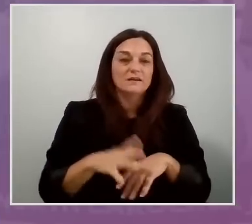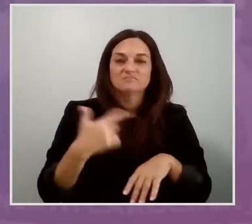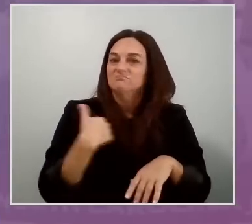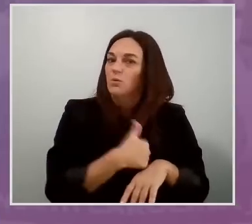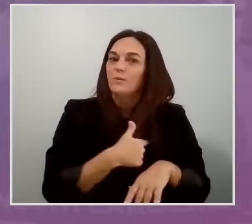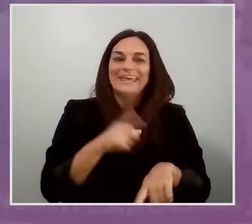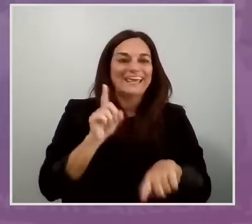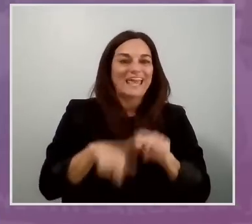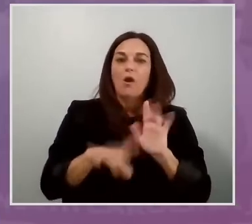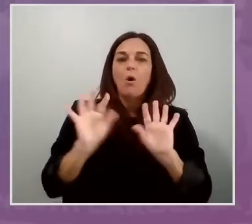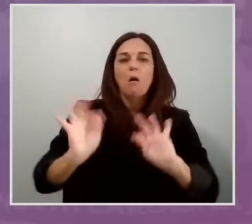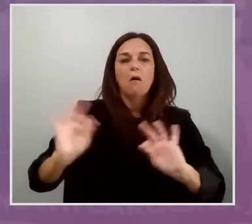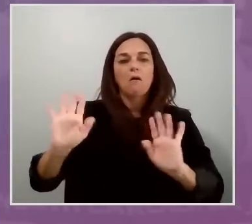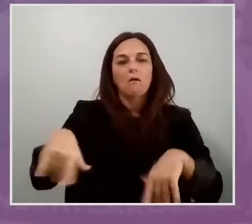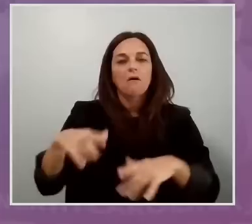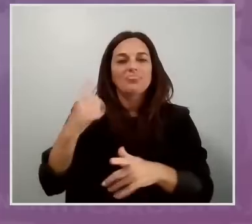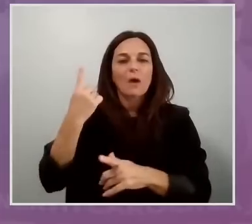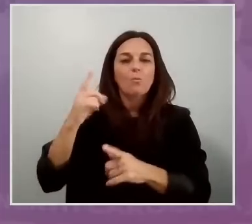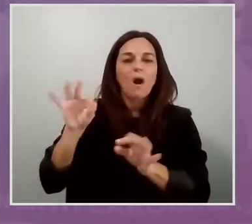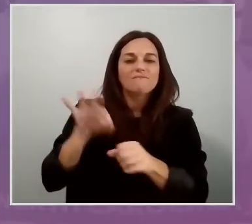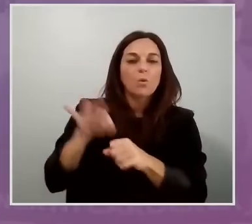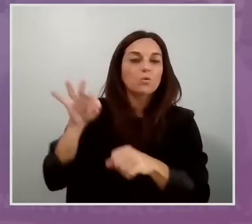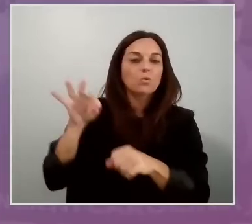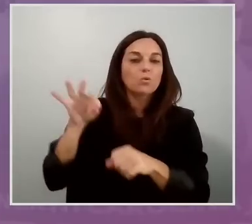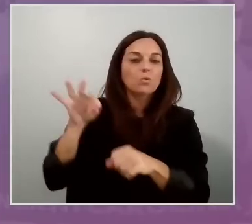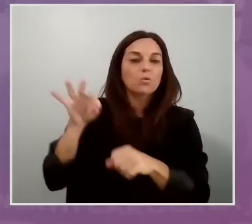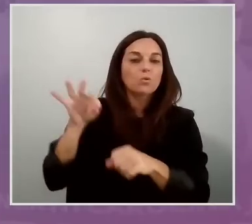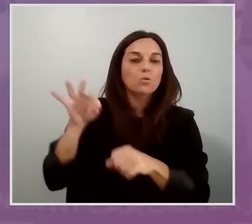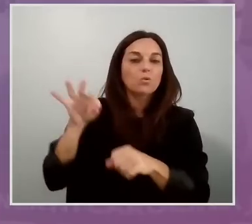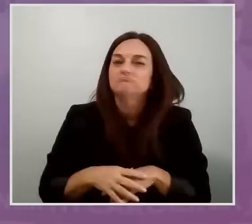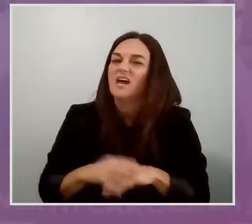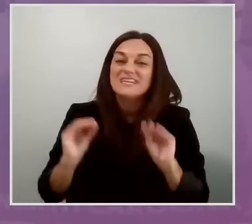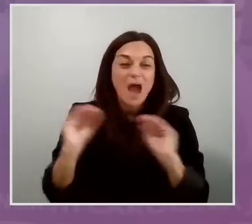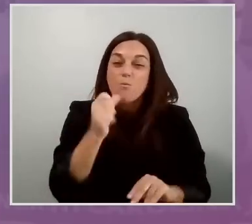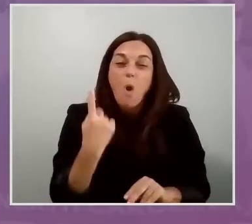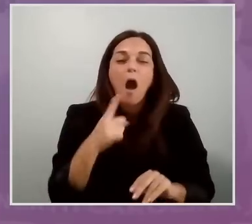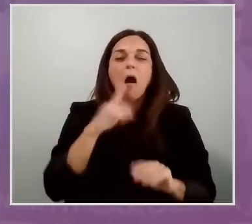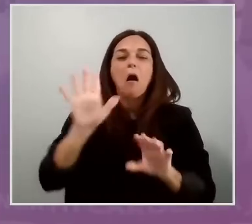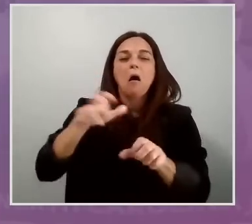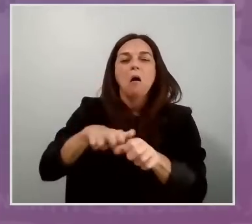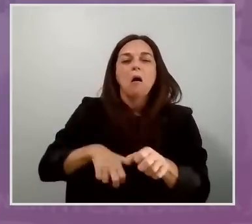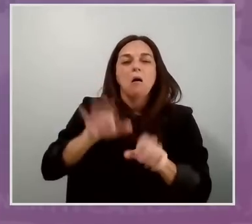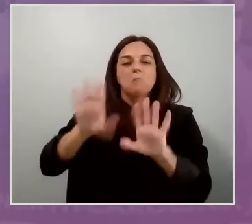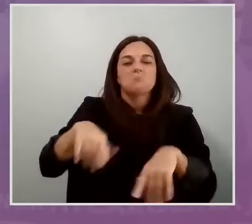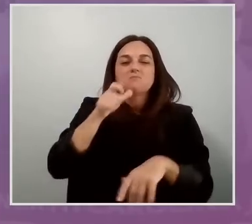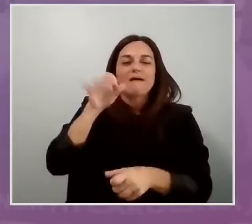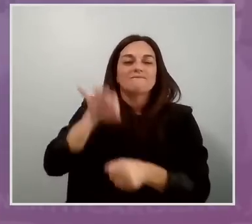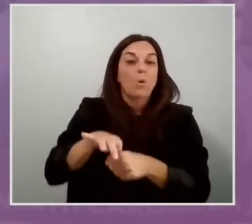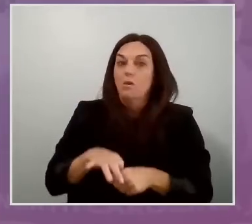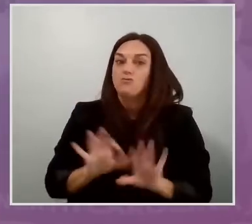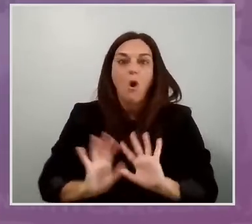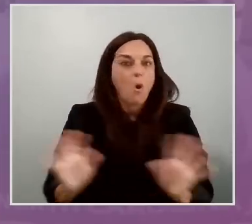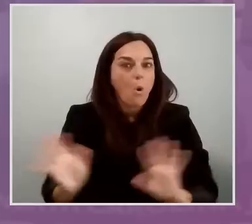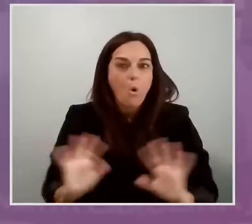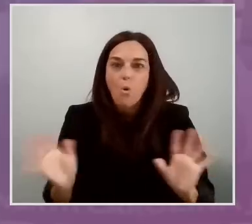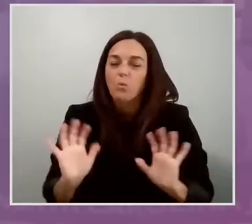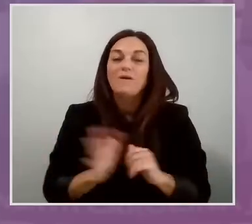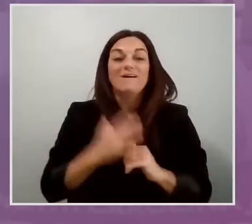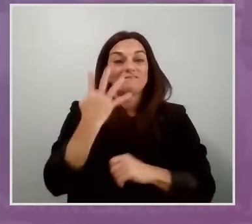AND KAMALA HARRIS TO THE WHITE HOUSE. WE CAN TAKE NO VOTER FOR GRANTED. AND WE CAN'T LET ONE SINGLE